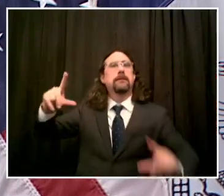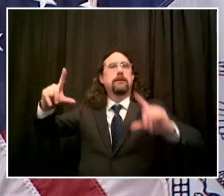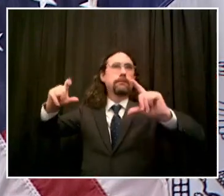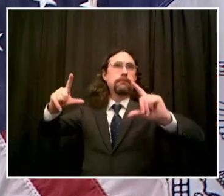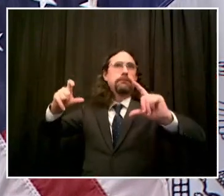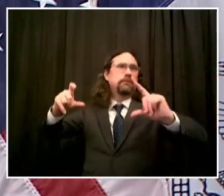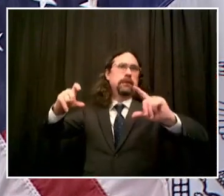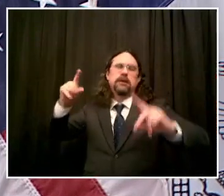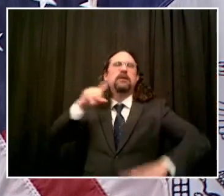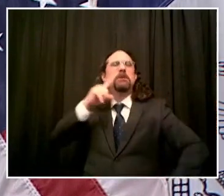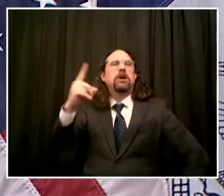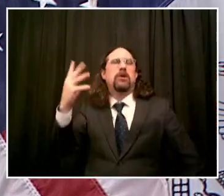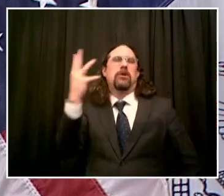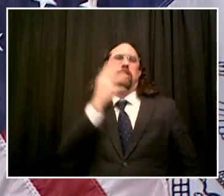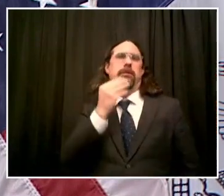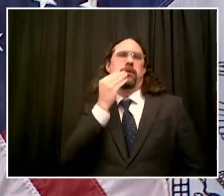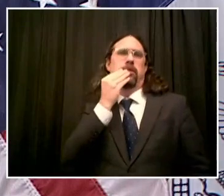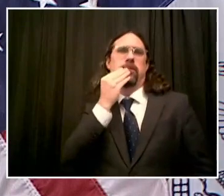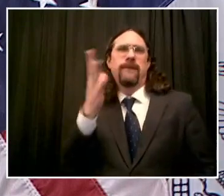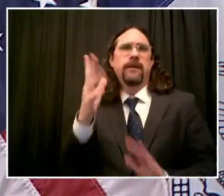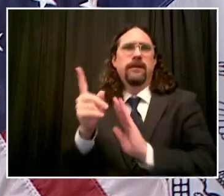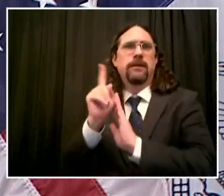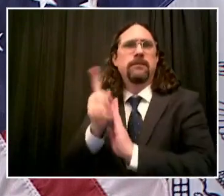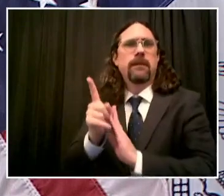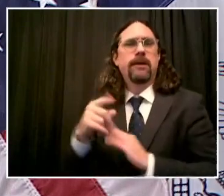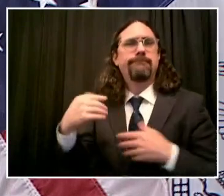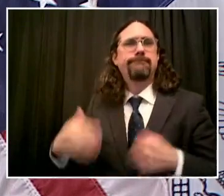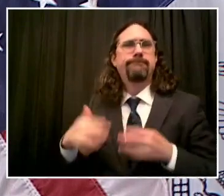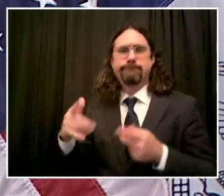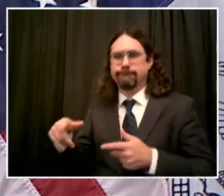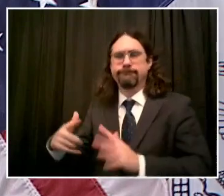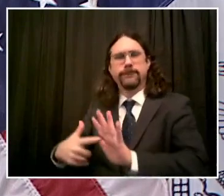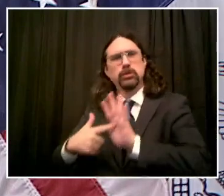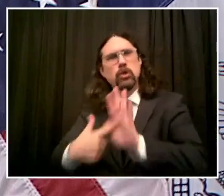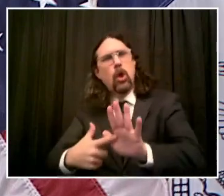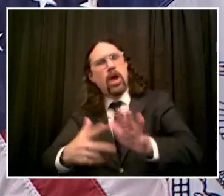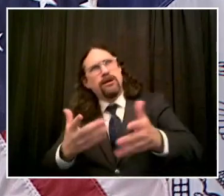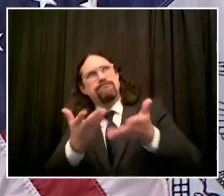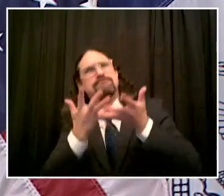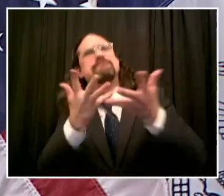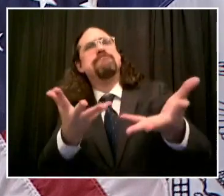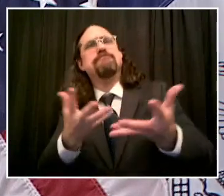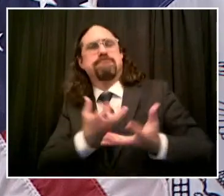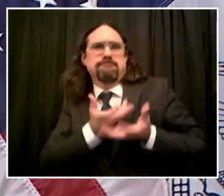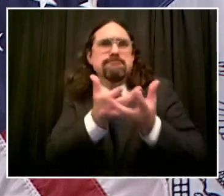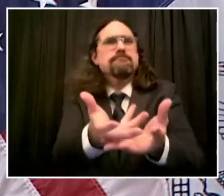BUT THAT'S THE IMAGE WE SHOULD